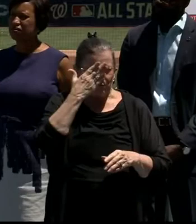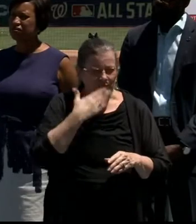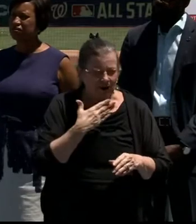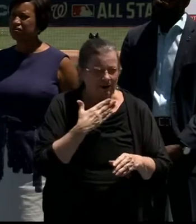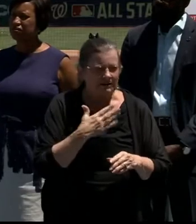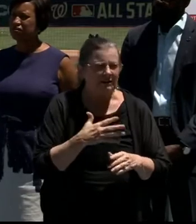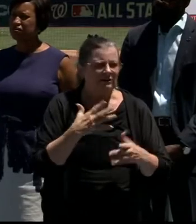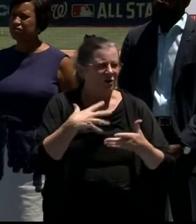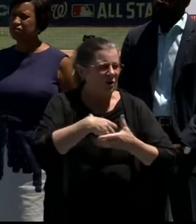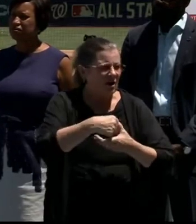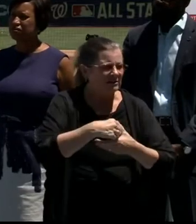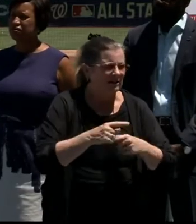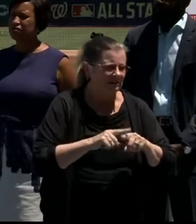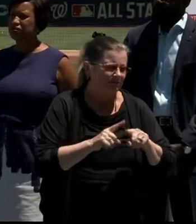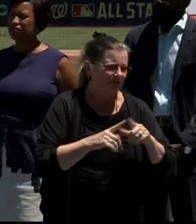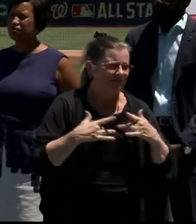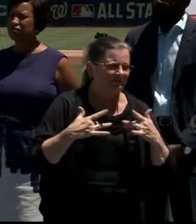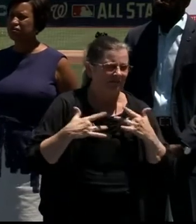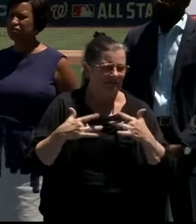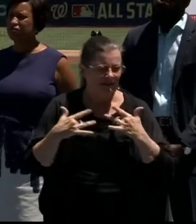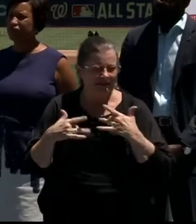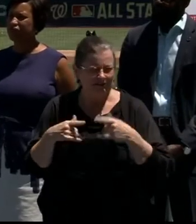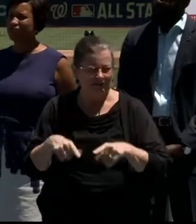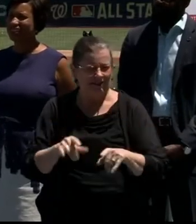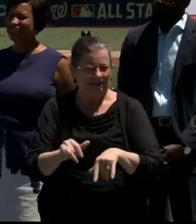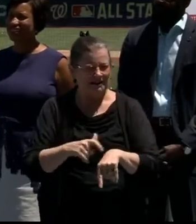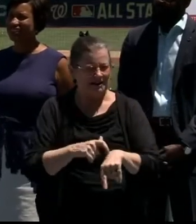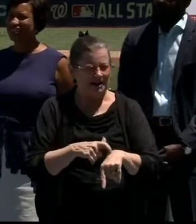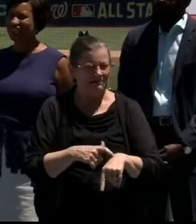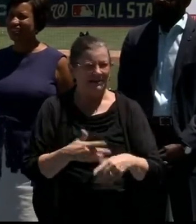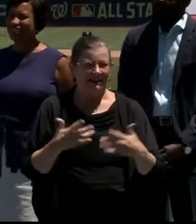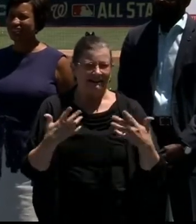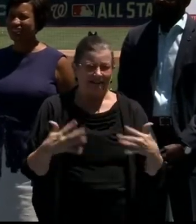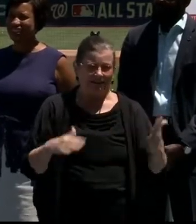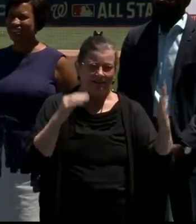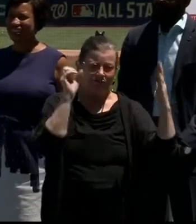SO AFTER SAYING ALL OF THOSE DIFFERENT EVENTS, IN CLOSING,